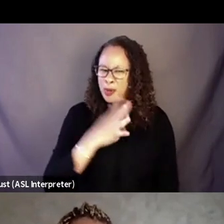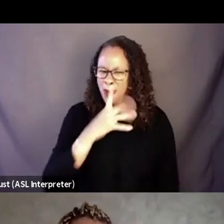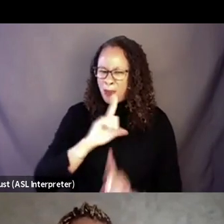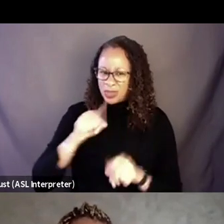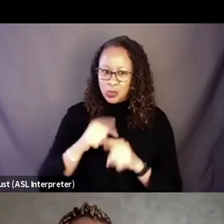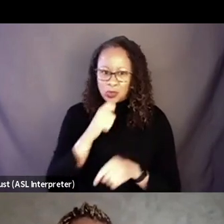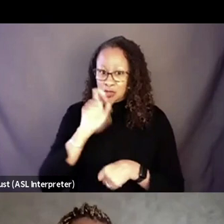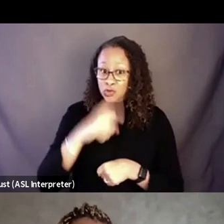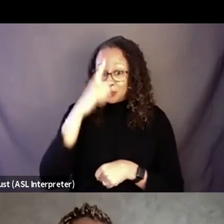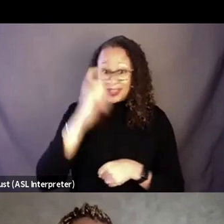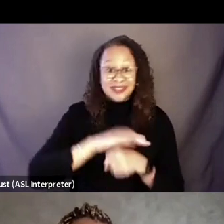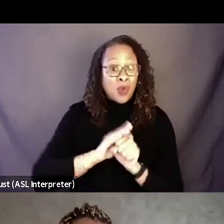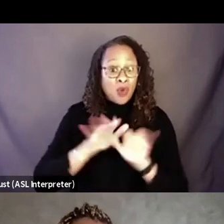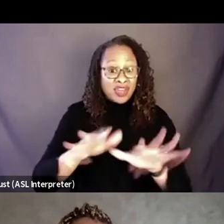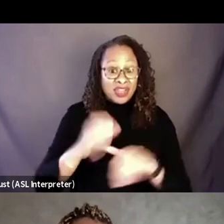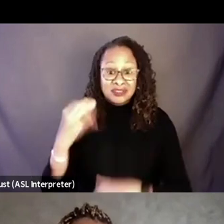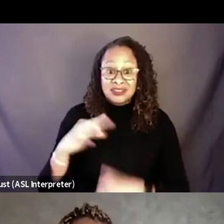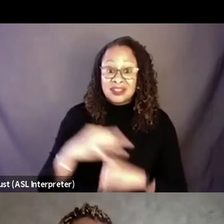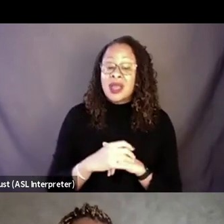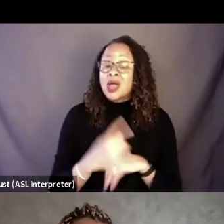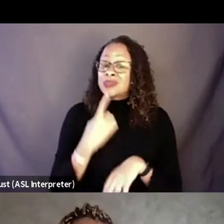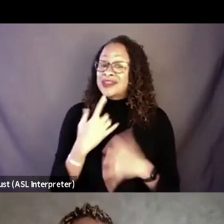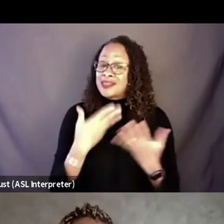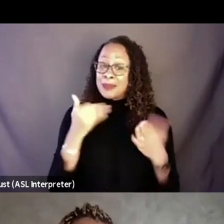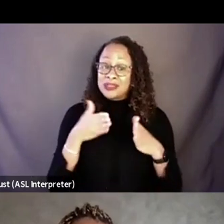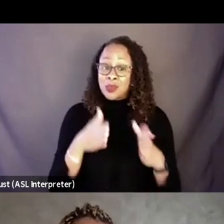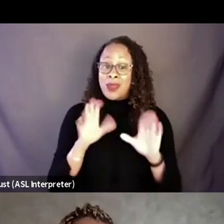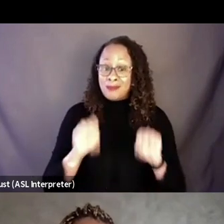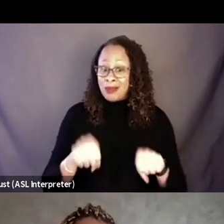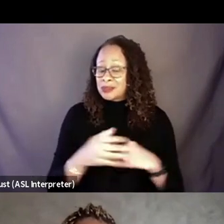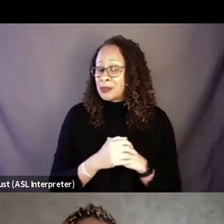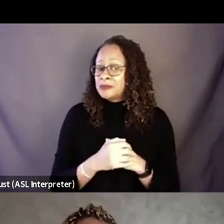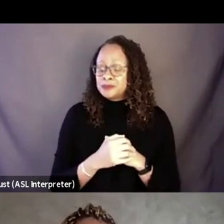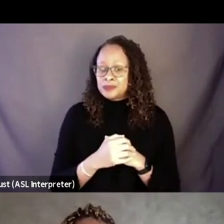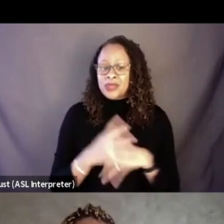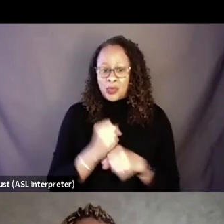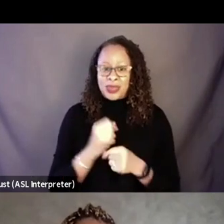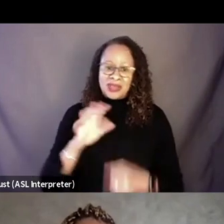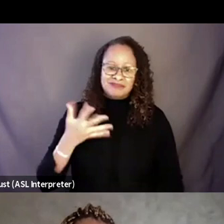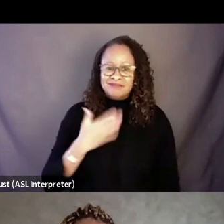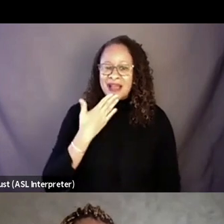we just said in the best way possible 'cause we didn't we got like a pretty bad classification